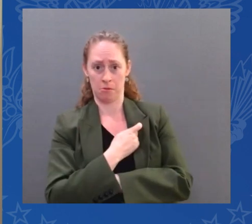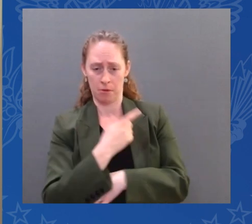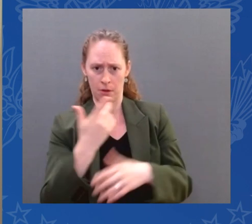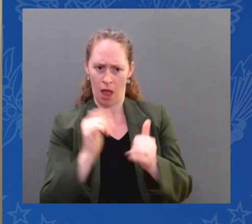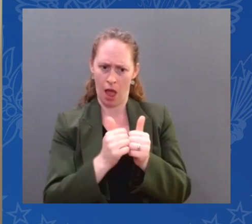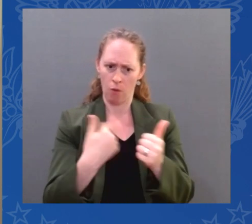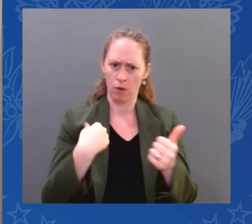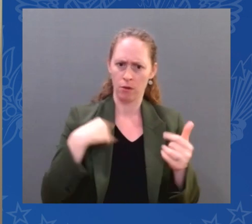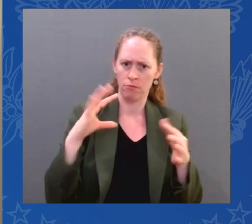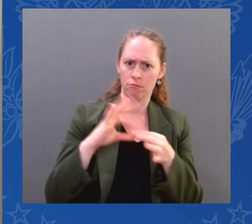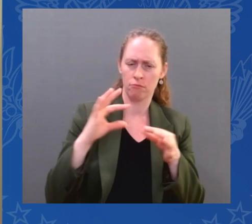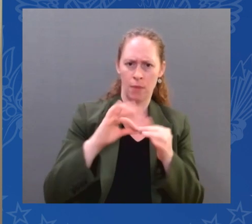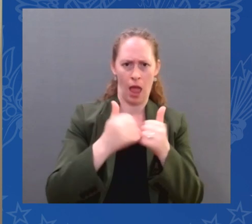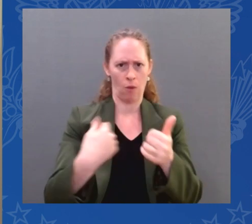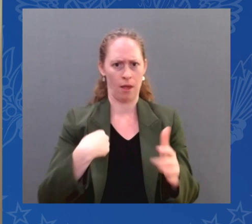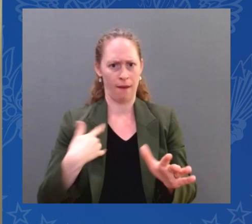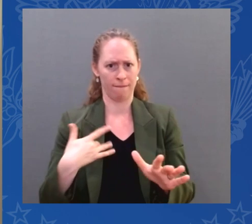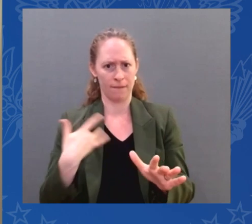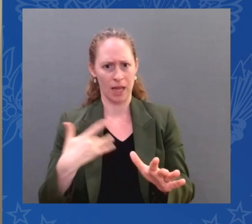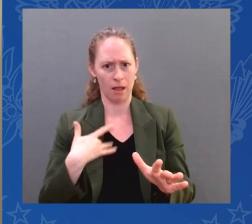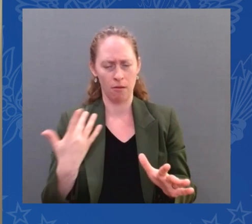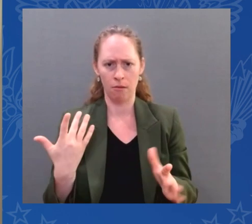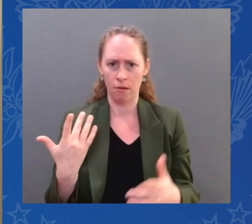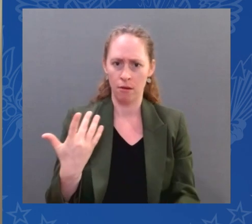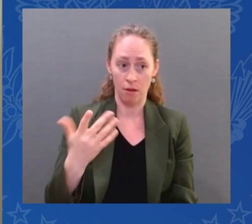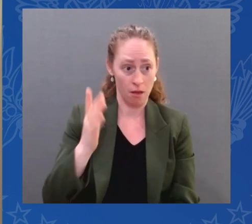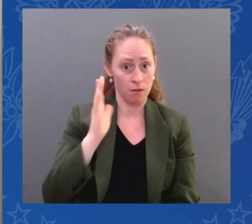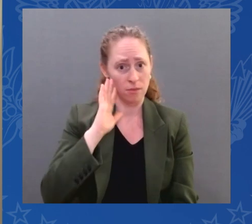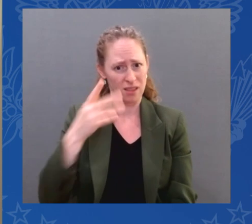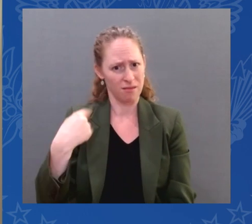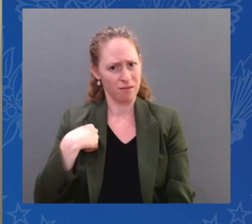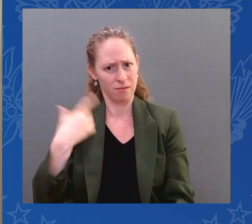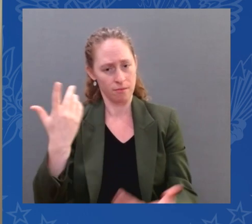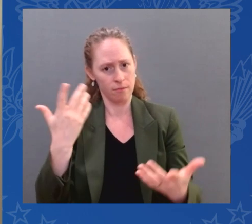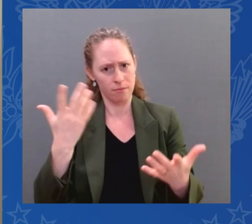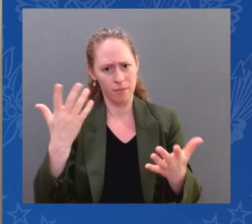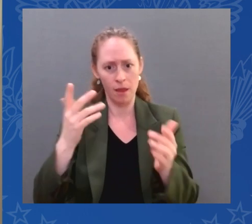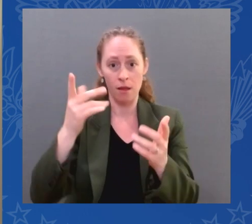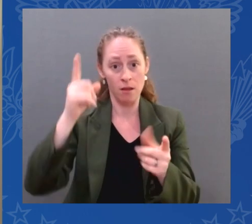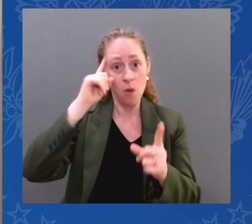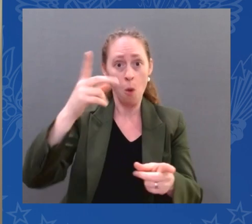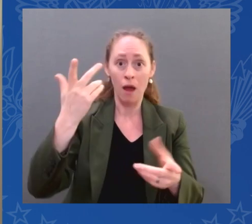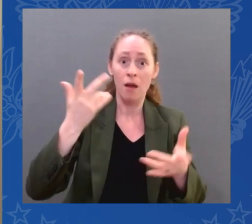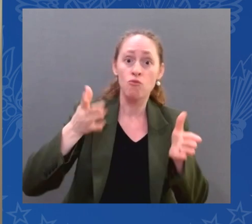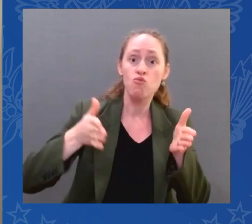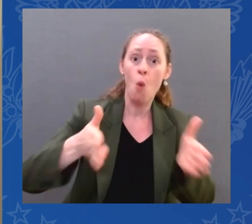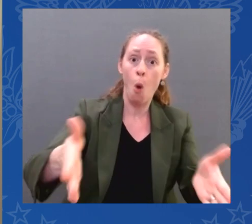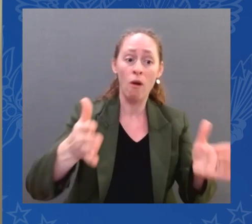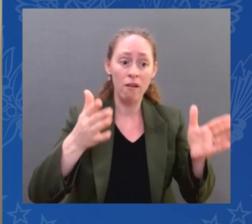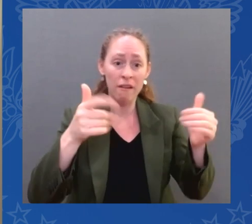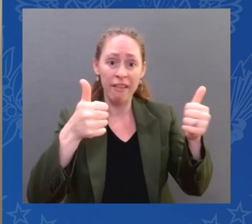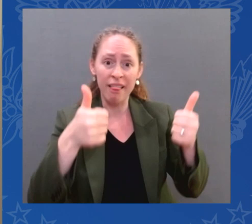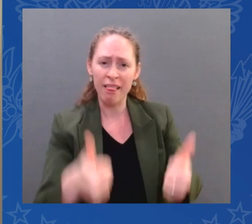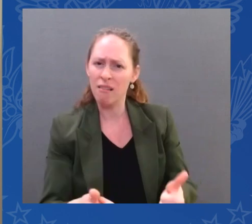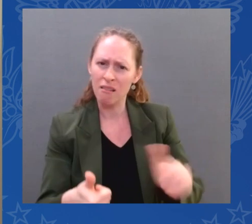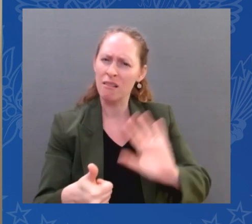in fact, make it difficult to maintain our roads. The answer is: We have plenty of capacity to do that. The Press: Mr. President,